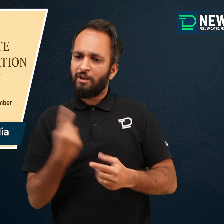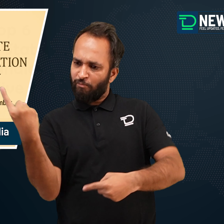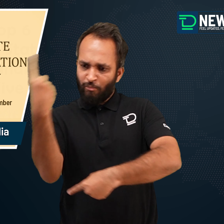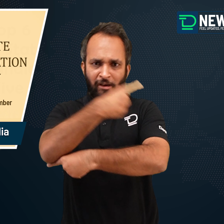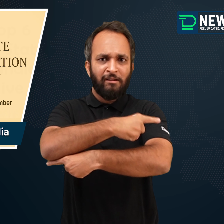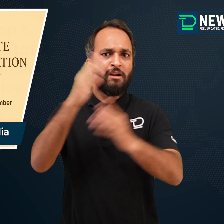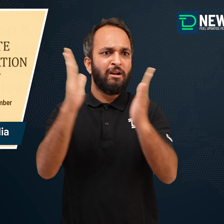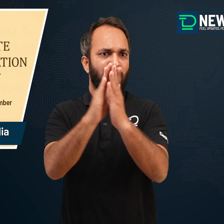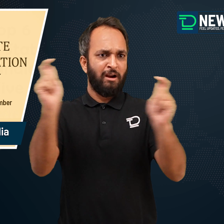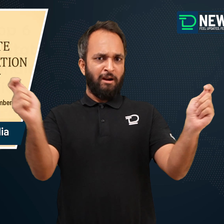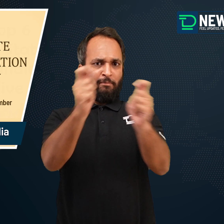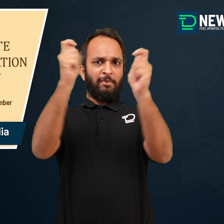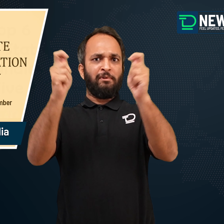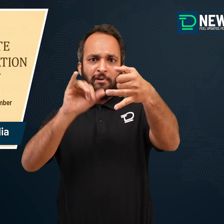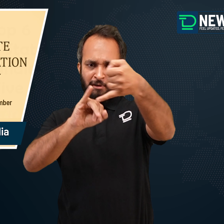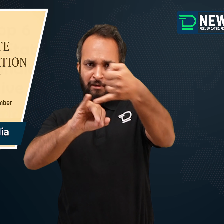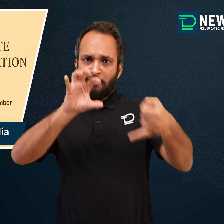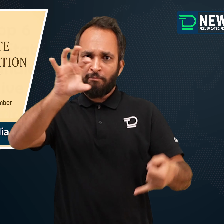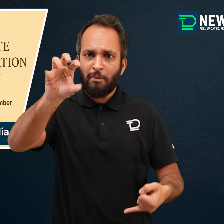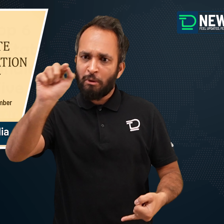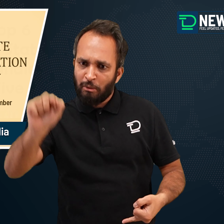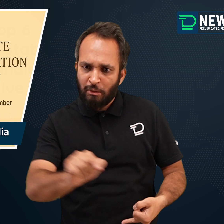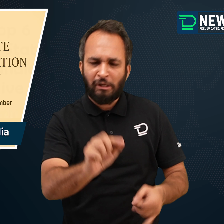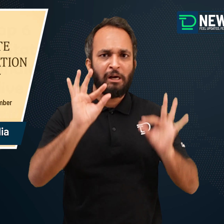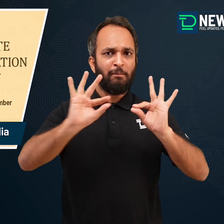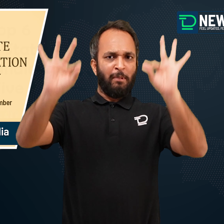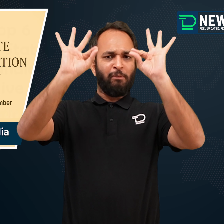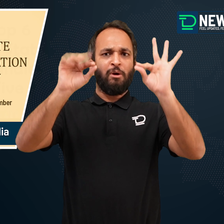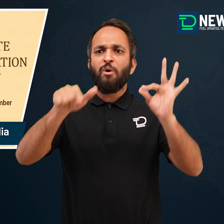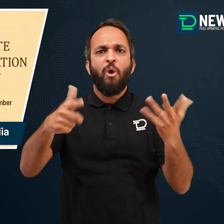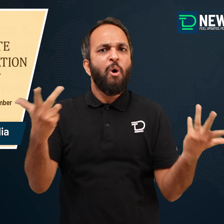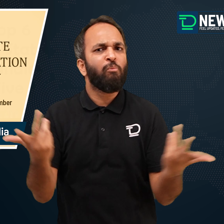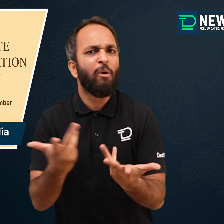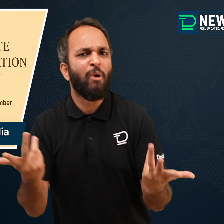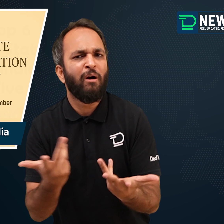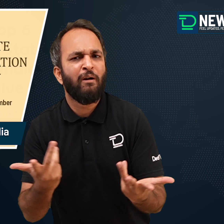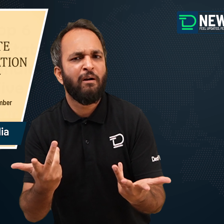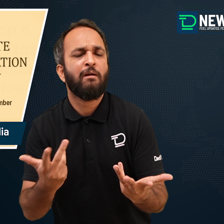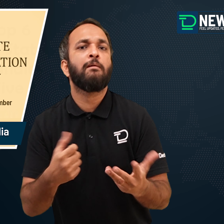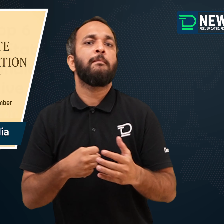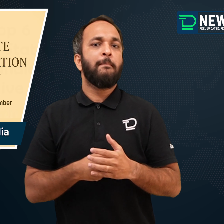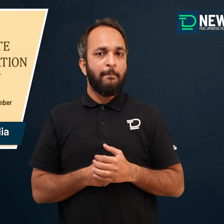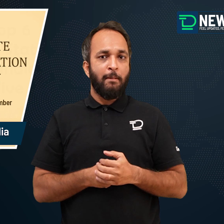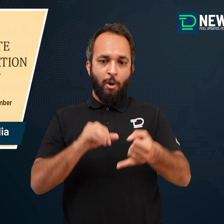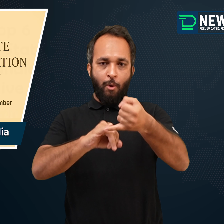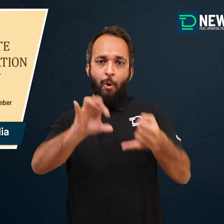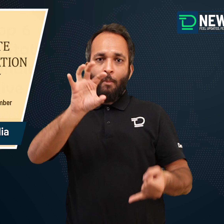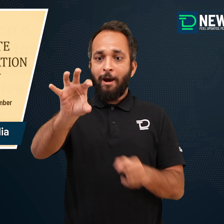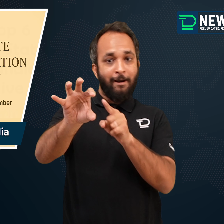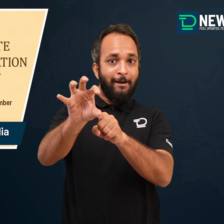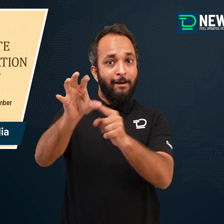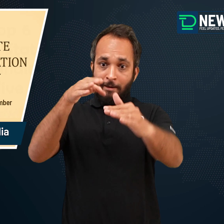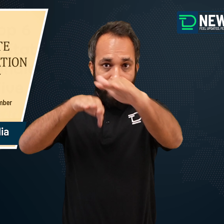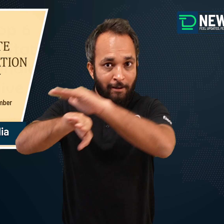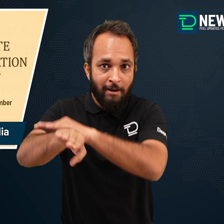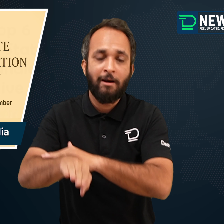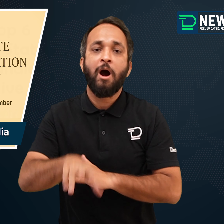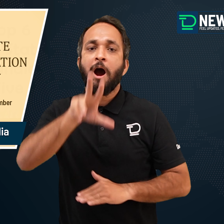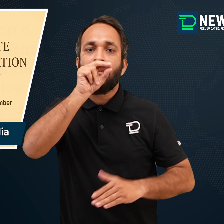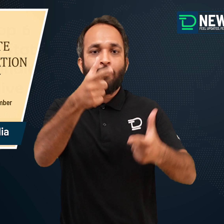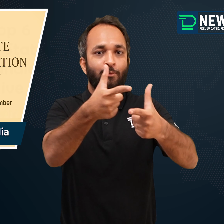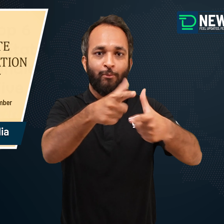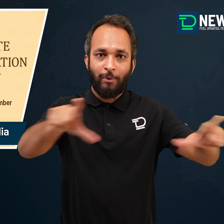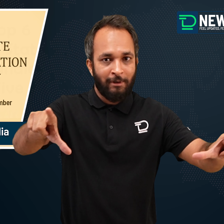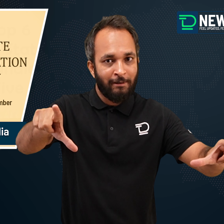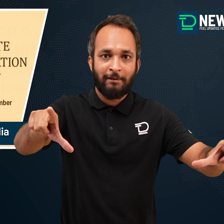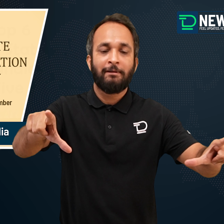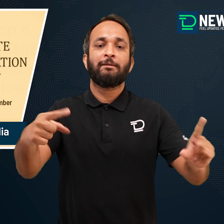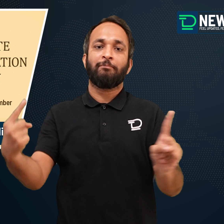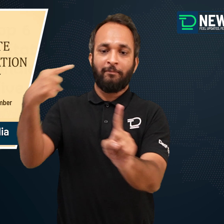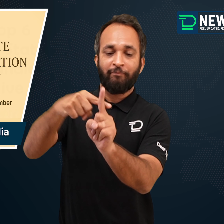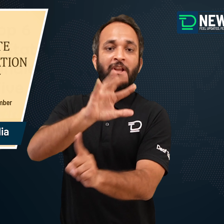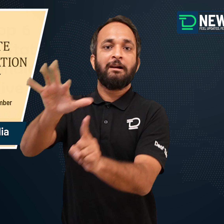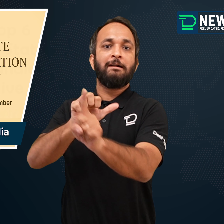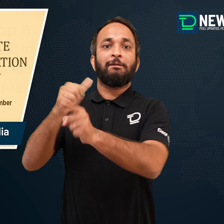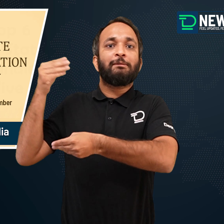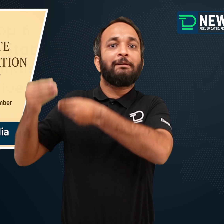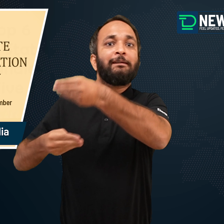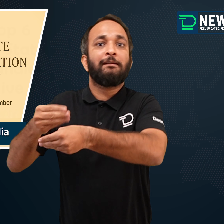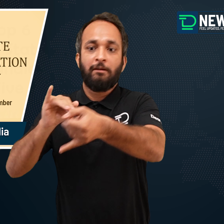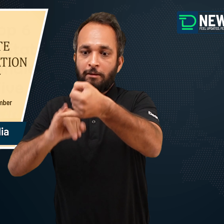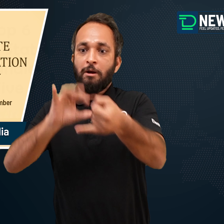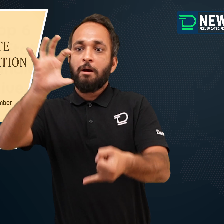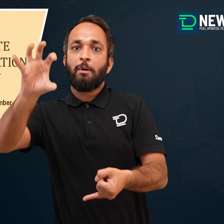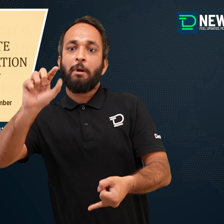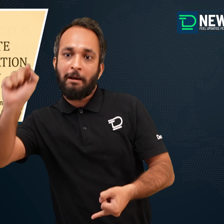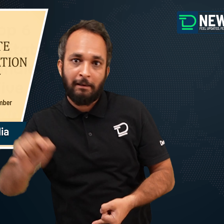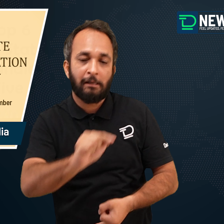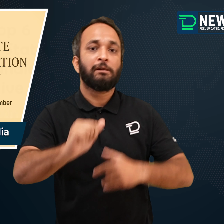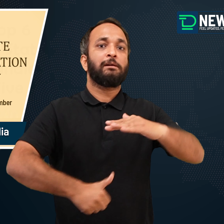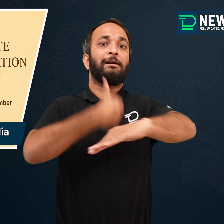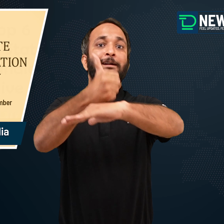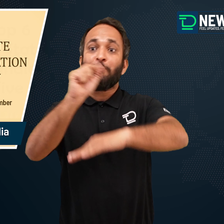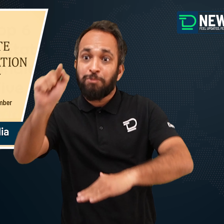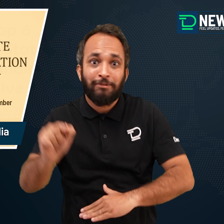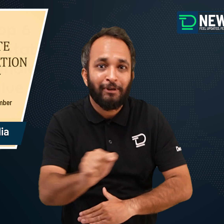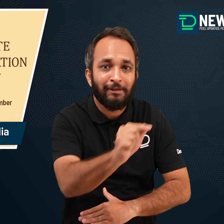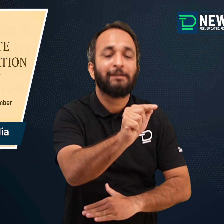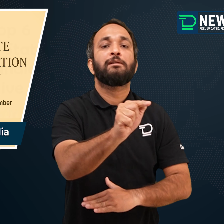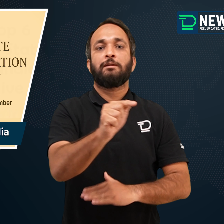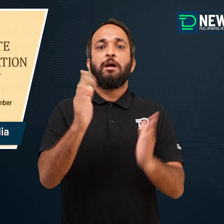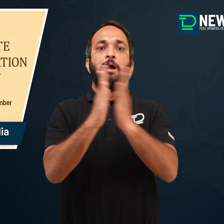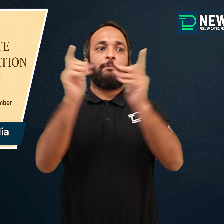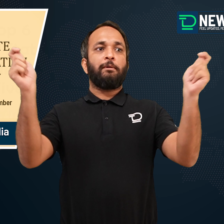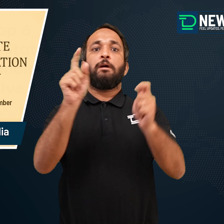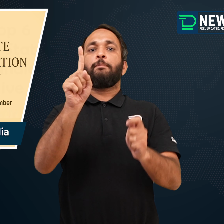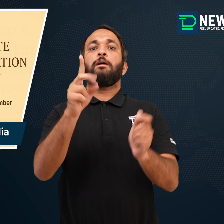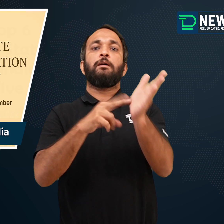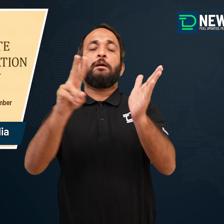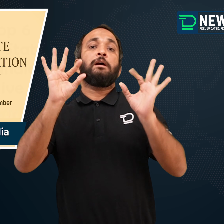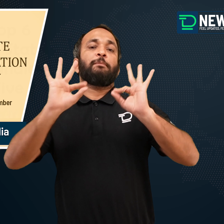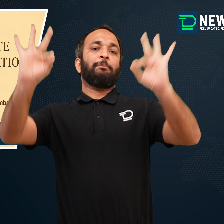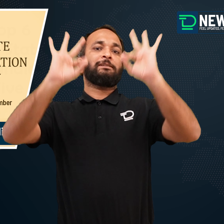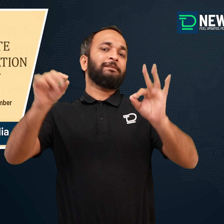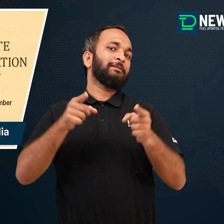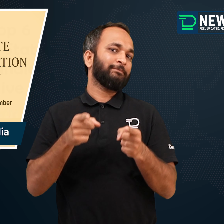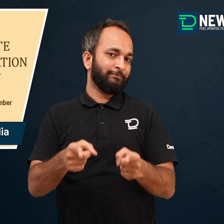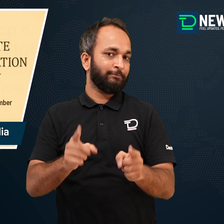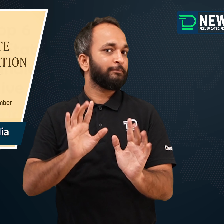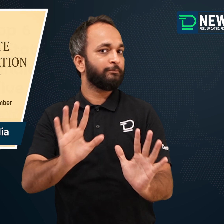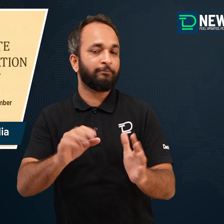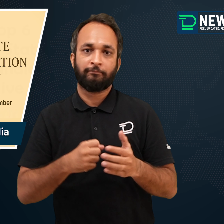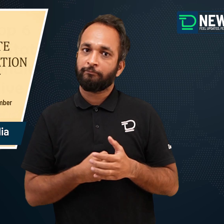This day is special because it marks the formation of several states based on language and culture.